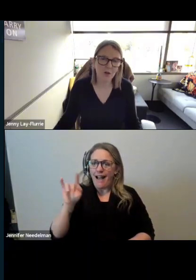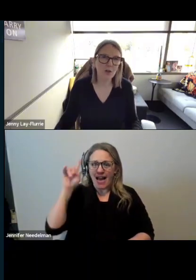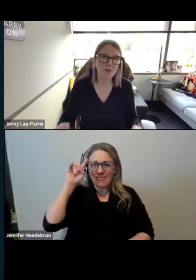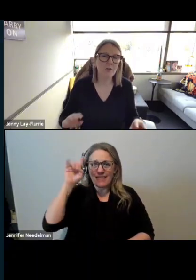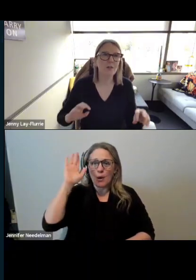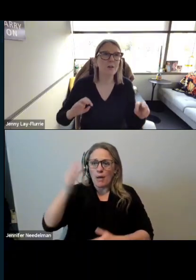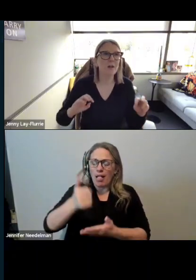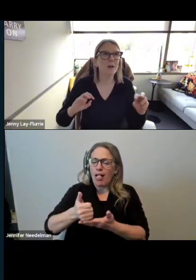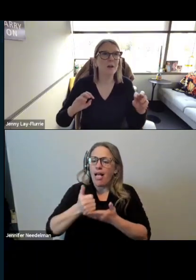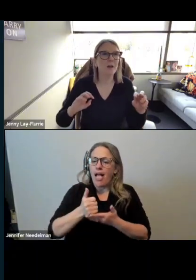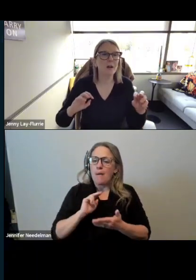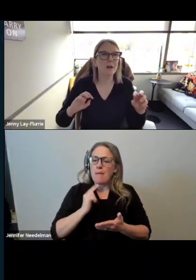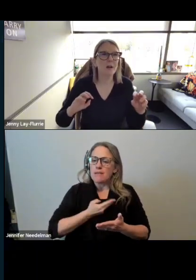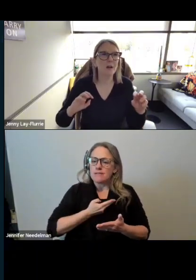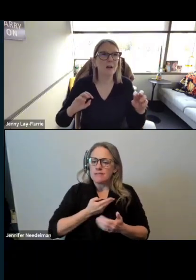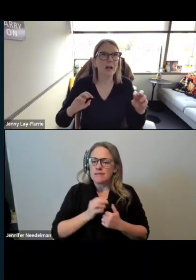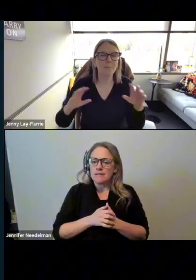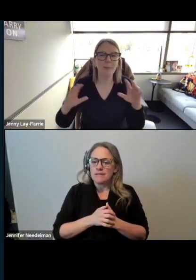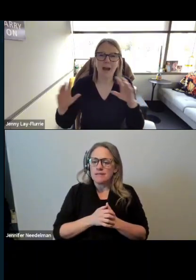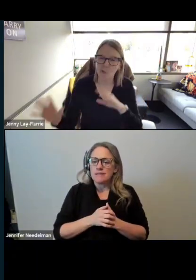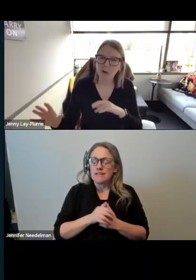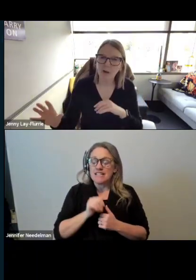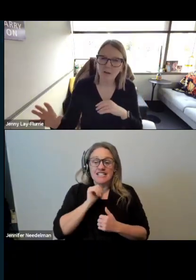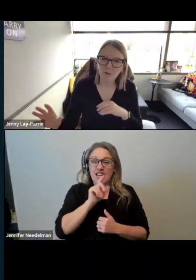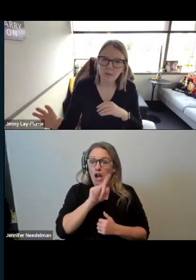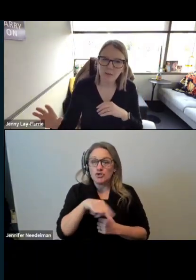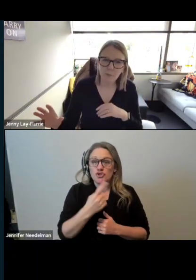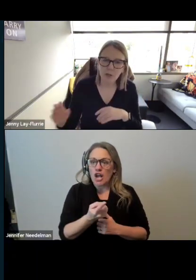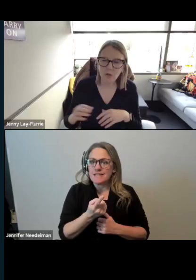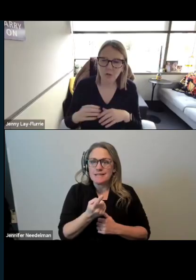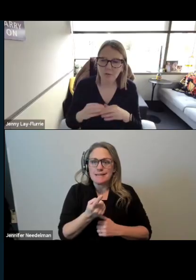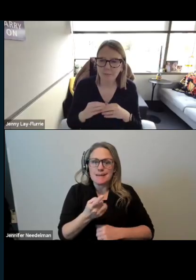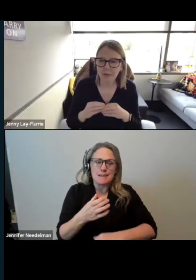to not just empower us with information,